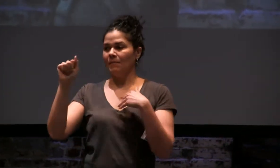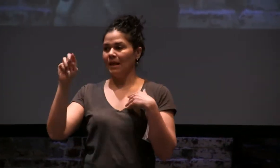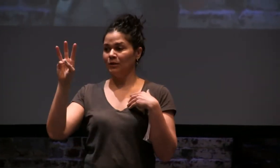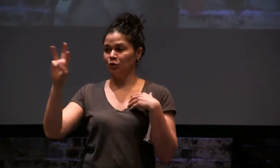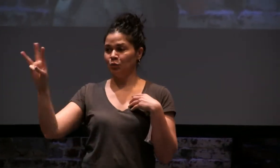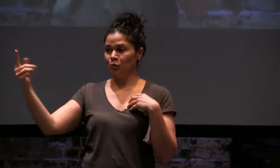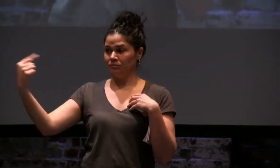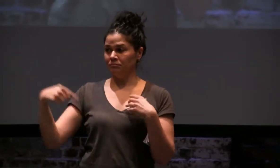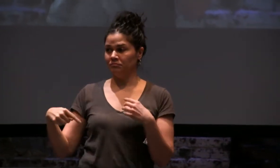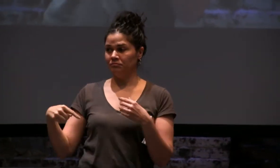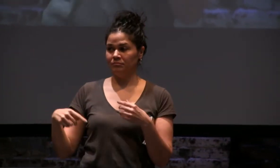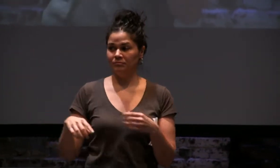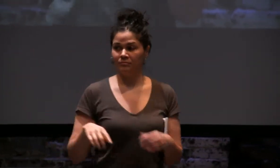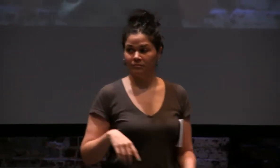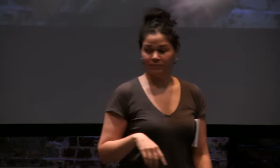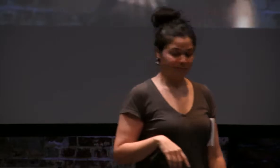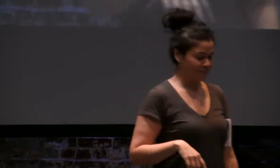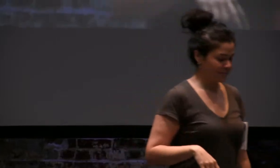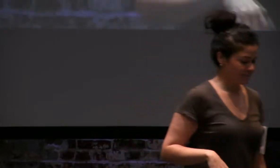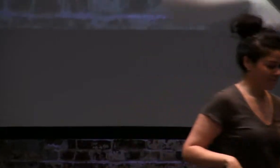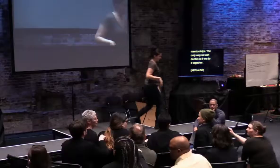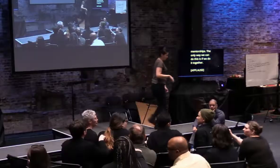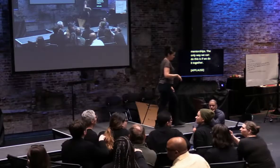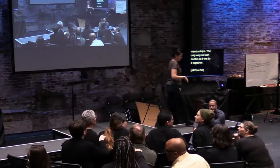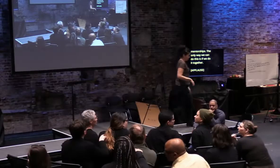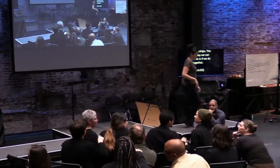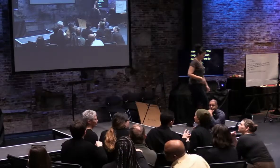BFA, MFA Degree programs, come on up.